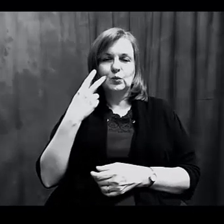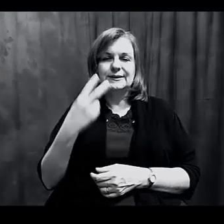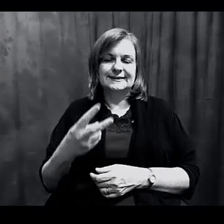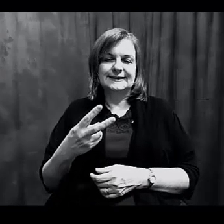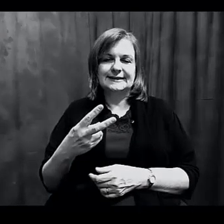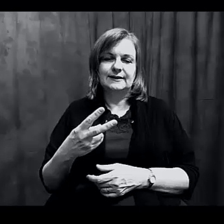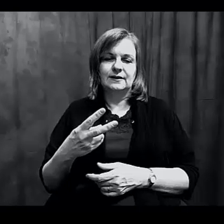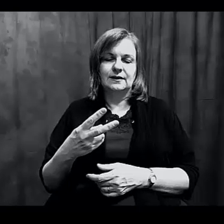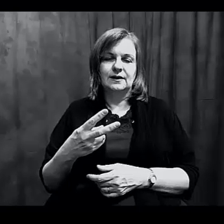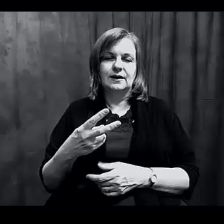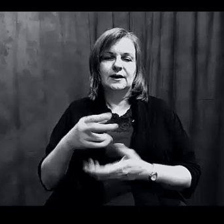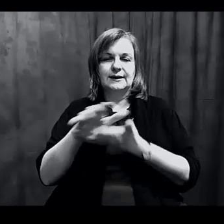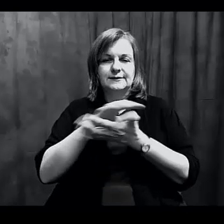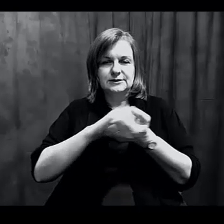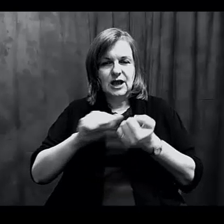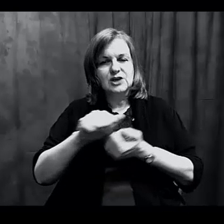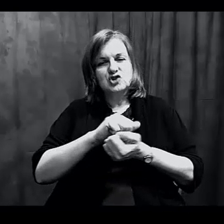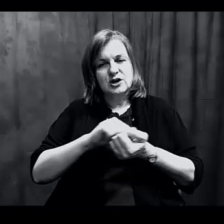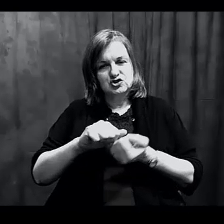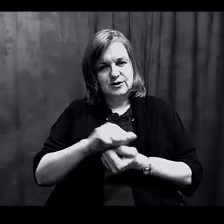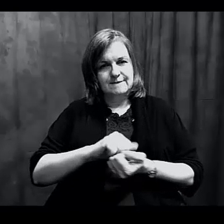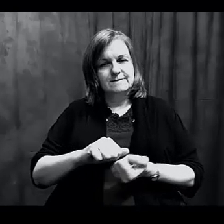animal kingdom but these guys remain mainly sexual